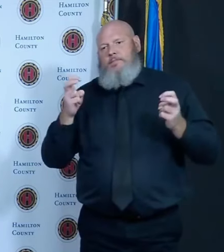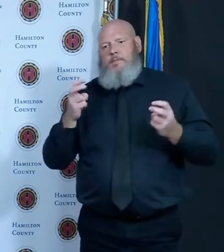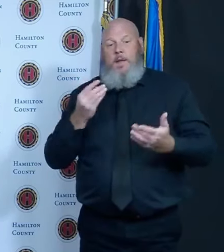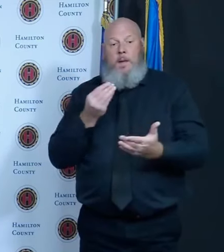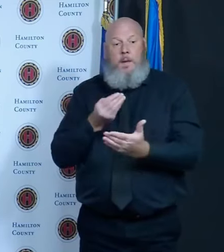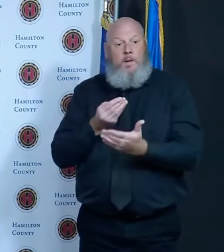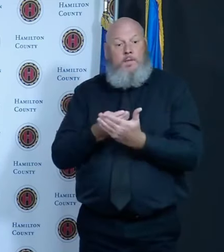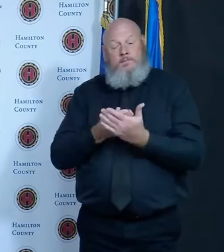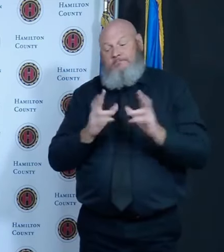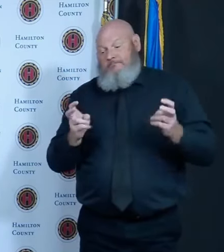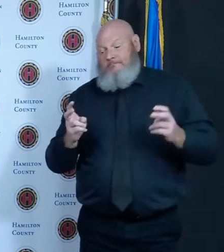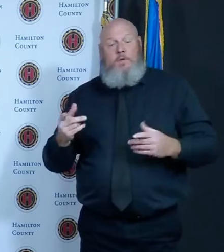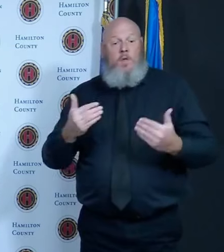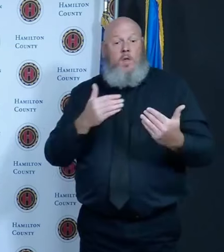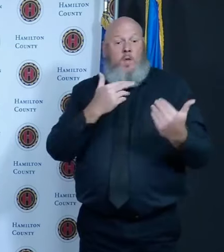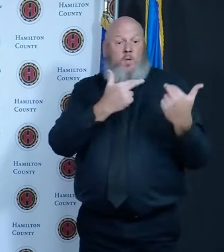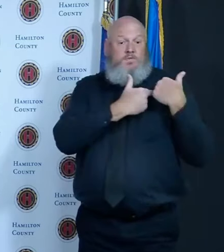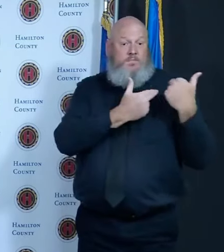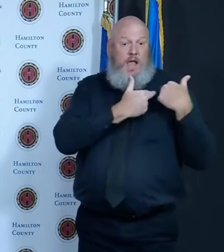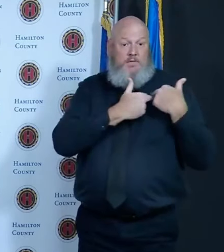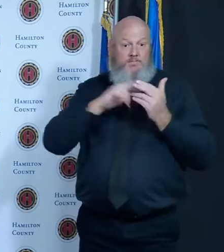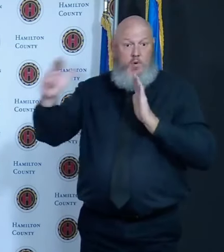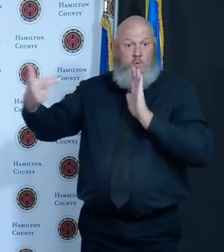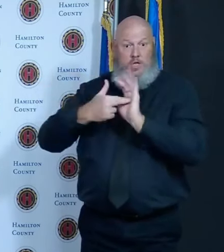conclusions on that and what does that look like as far as you're concerned at